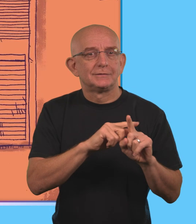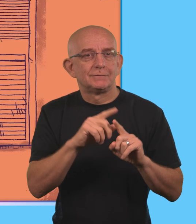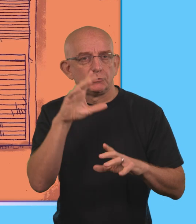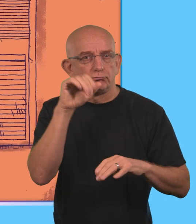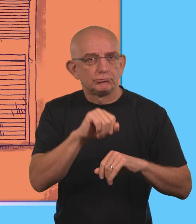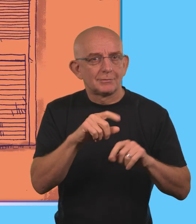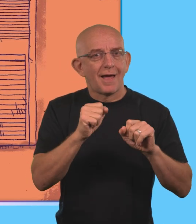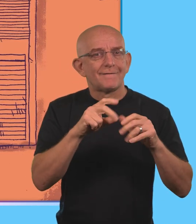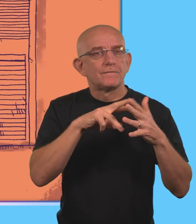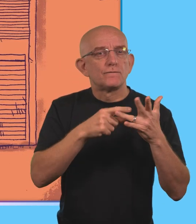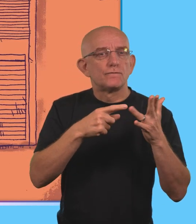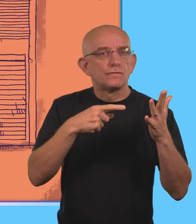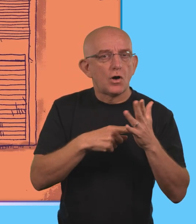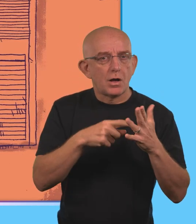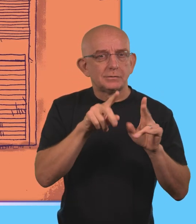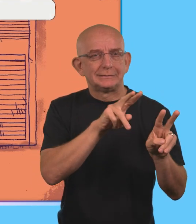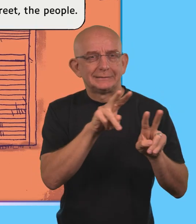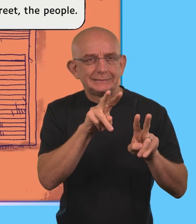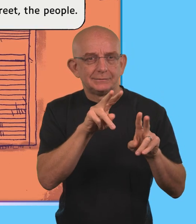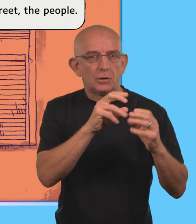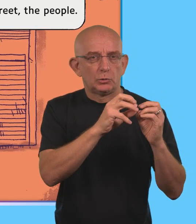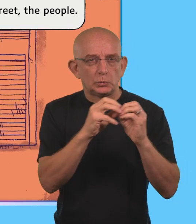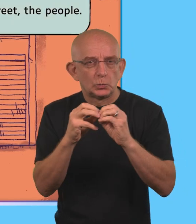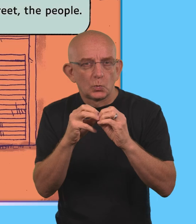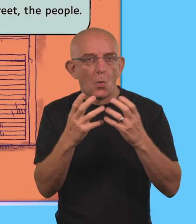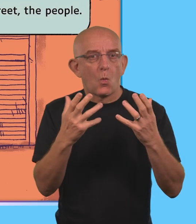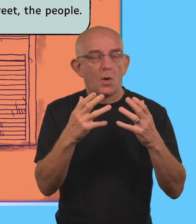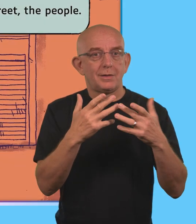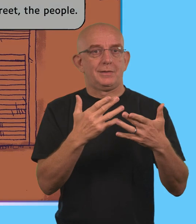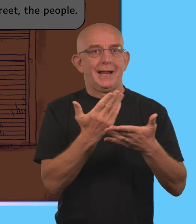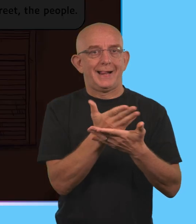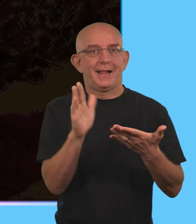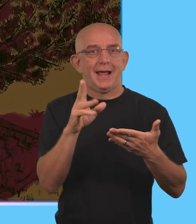but each of them can be replaced by a highly legible alternative font.